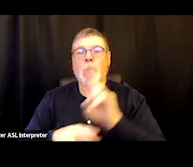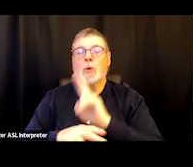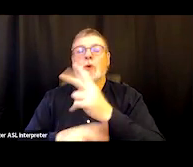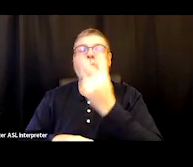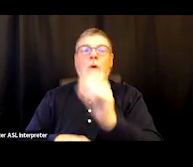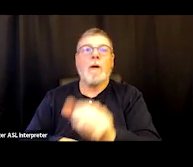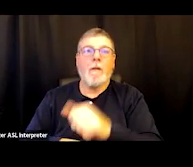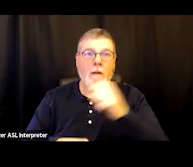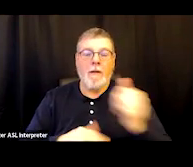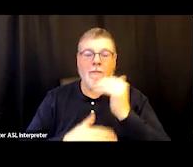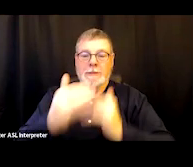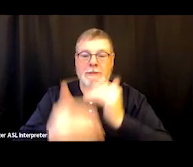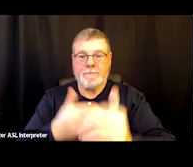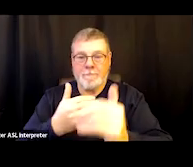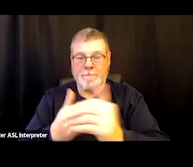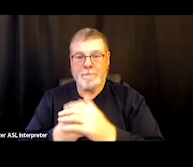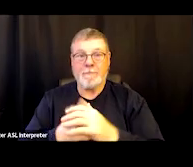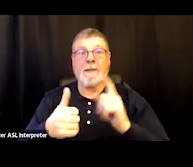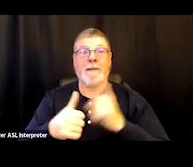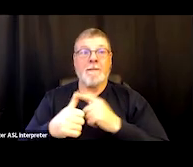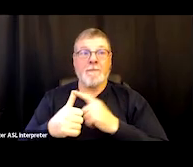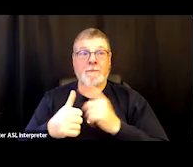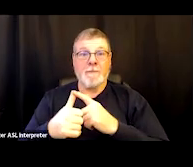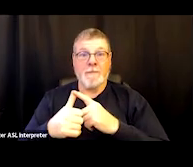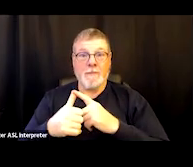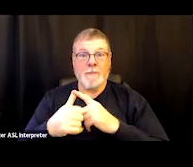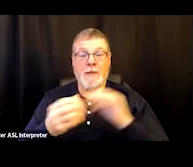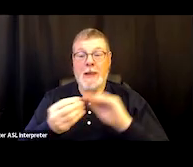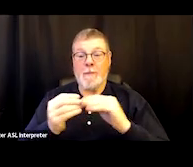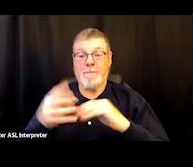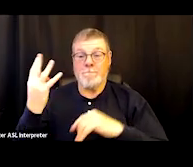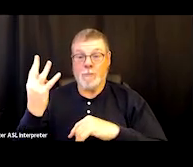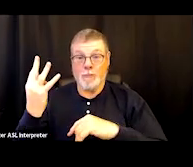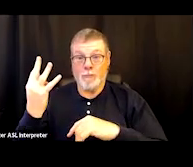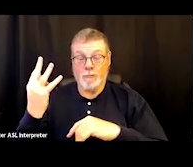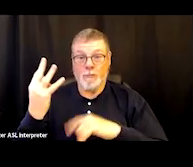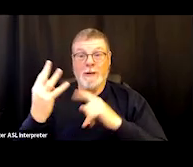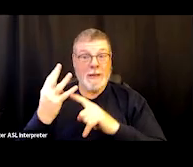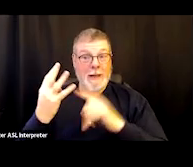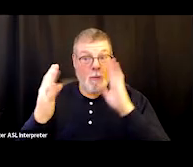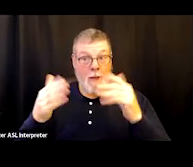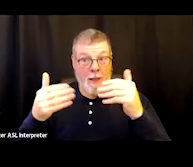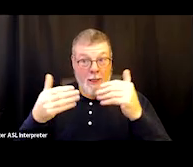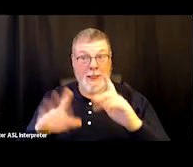to make the evaluation. The first is step four. Does the impairment allow for past relevant work?